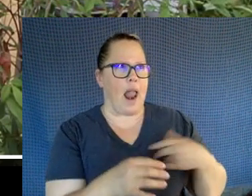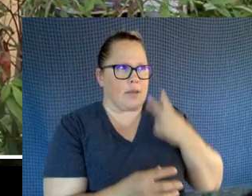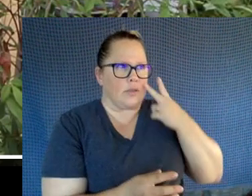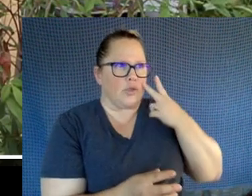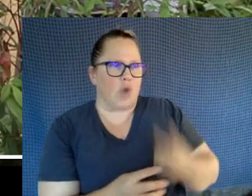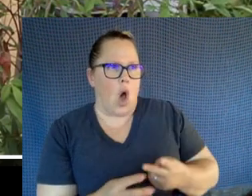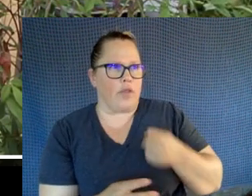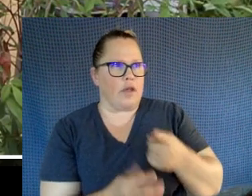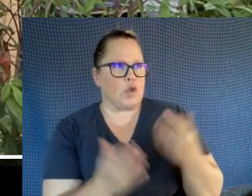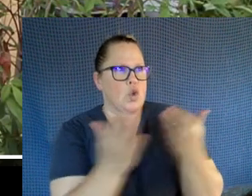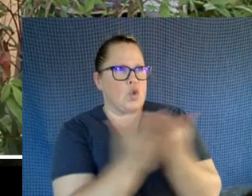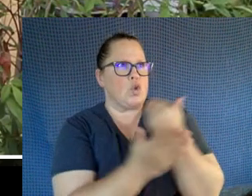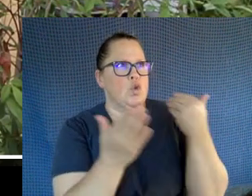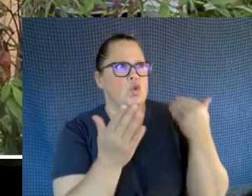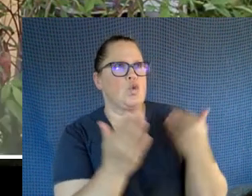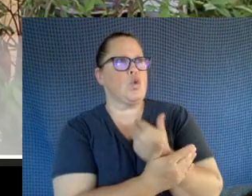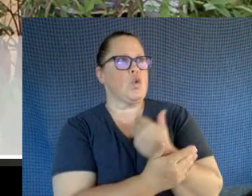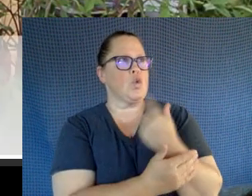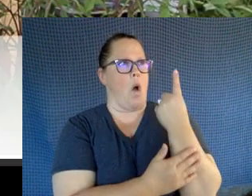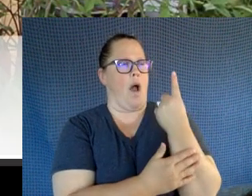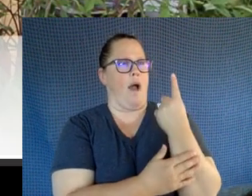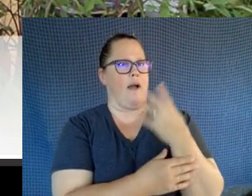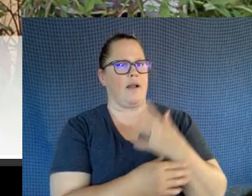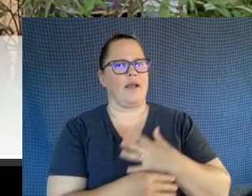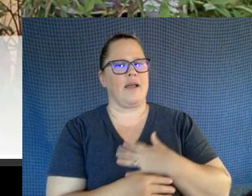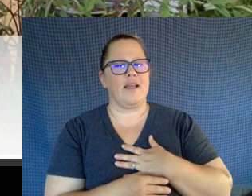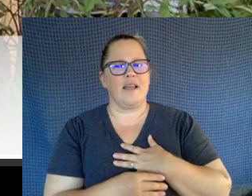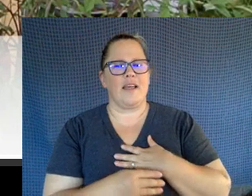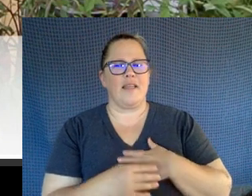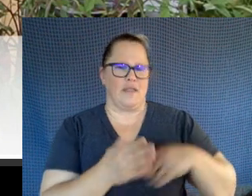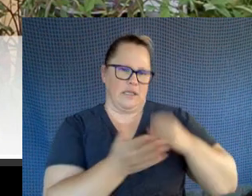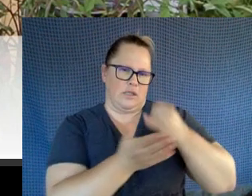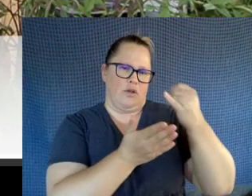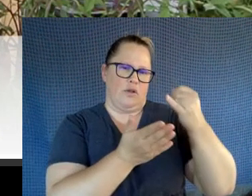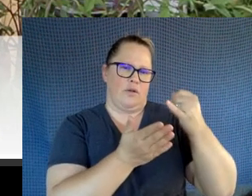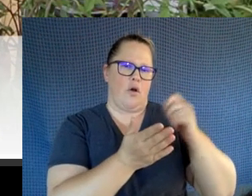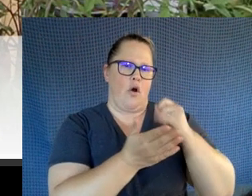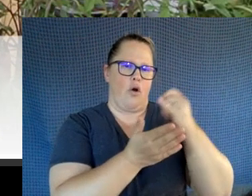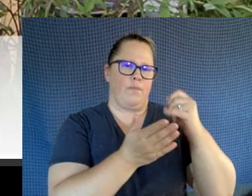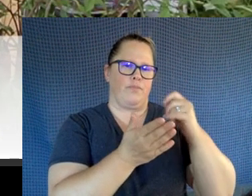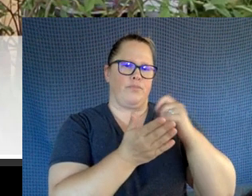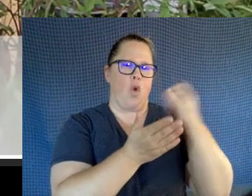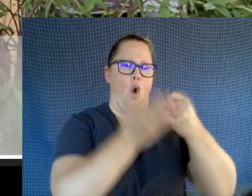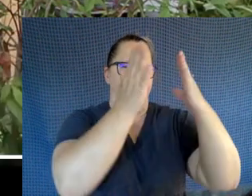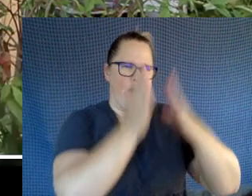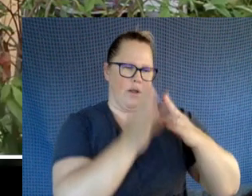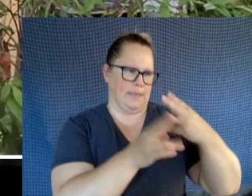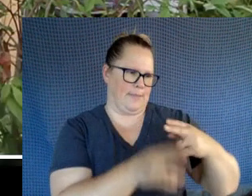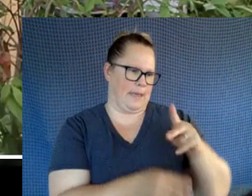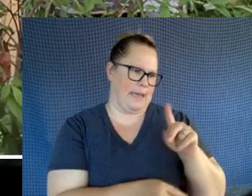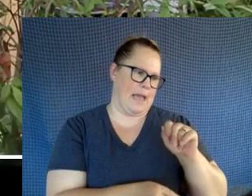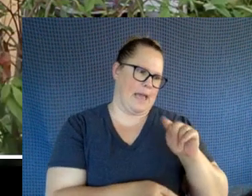Gothic and this painting is done by Kadir Nelson and he is an American